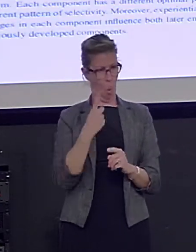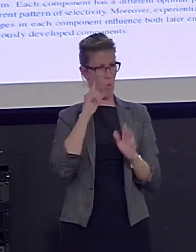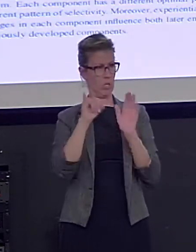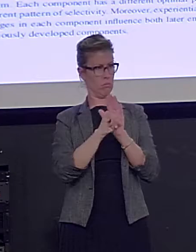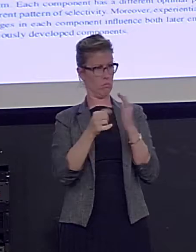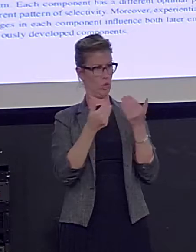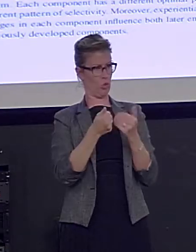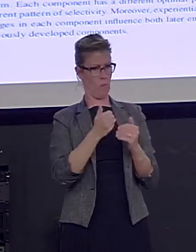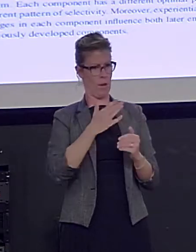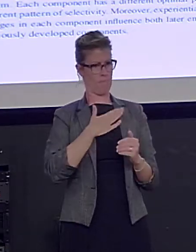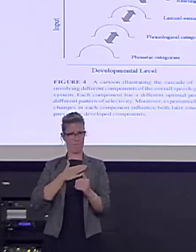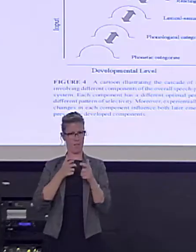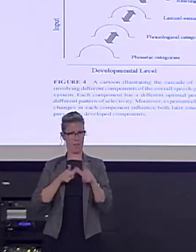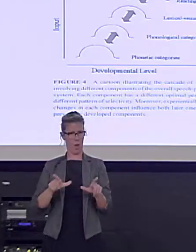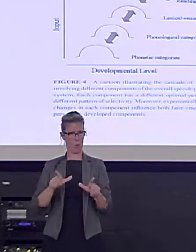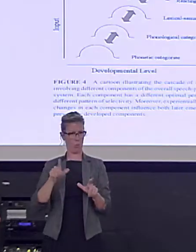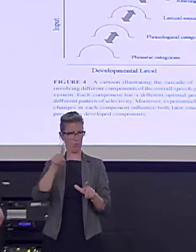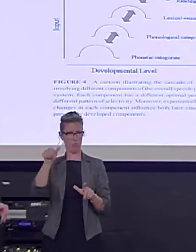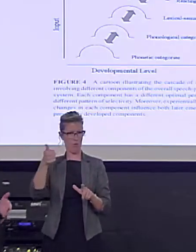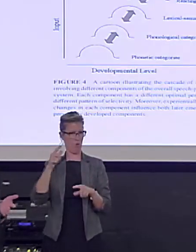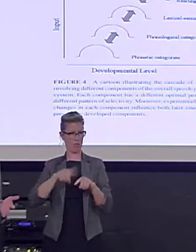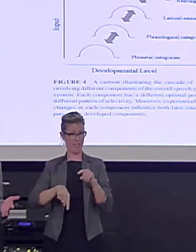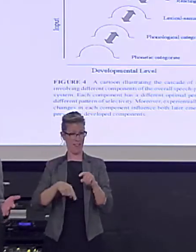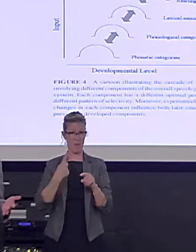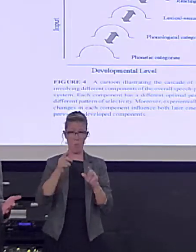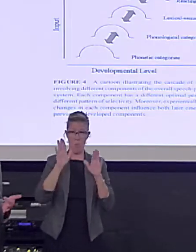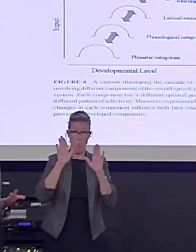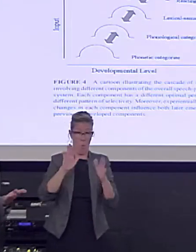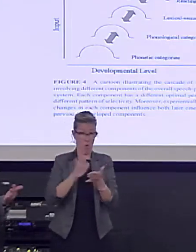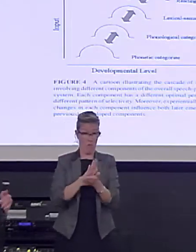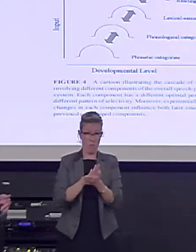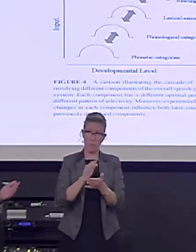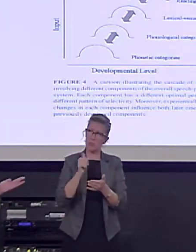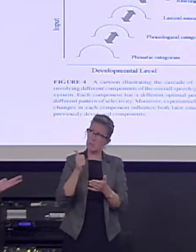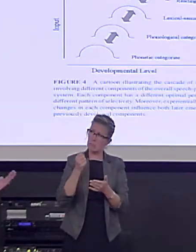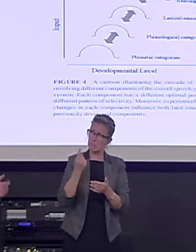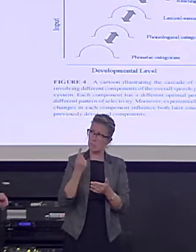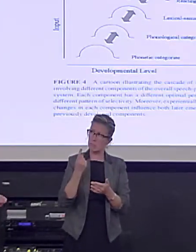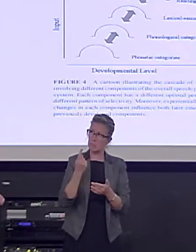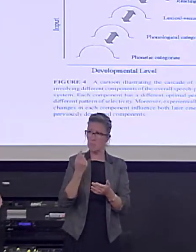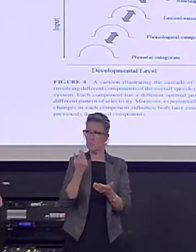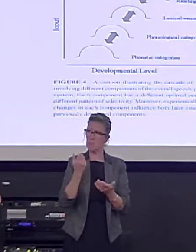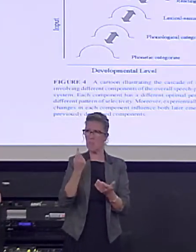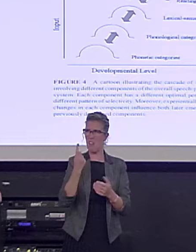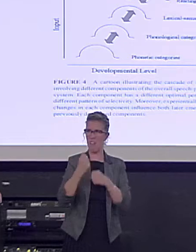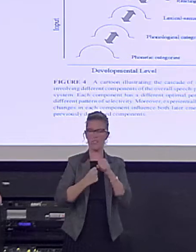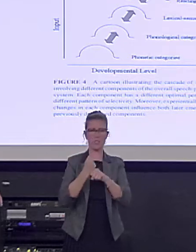And in a wonderful paper that she published 10 or 11 years ago, 12 years, 11 years ago now,